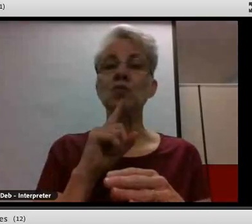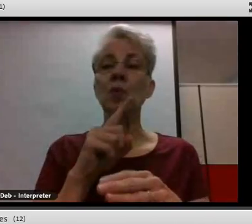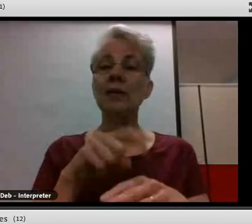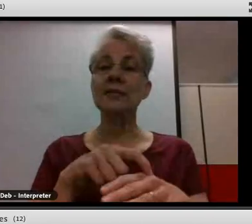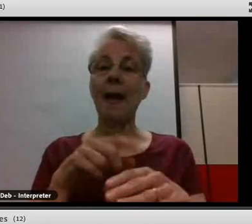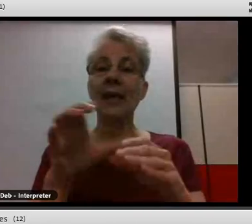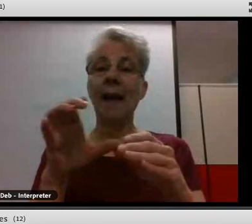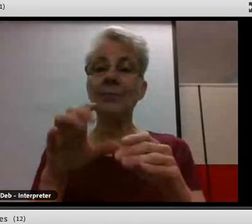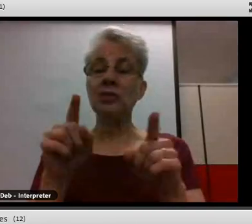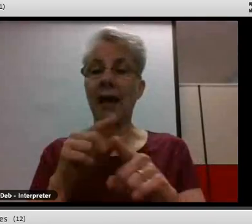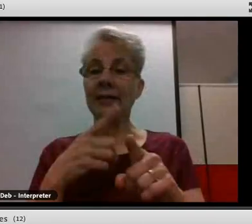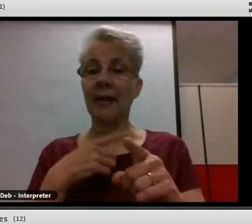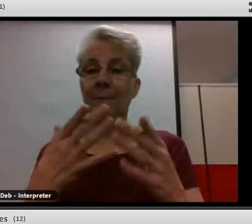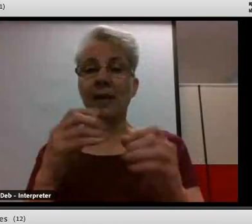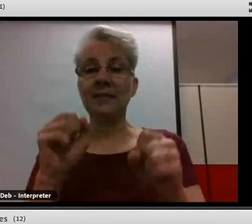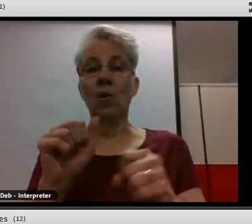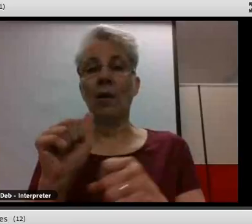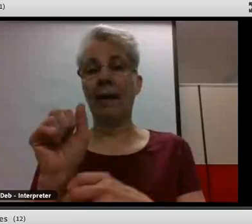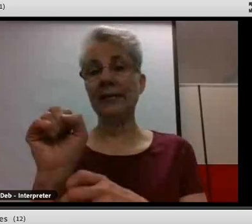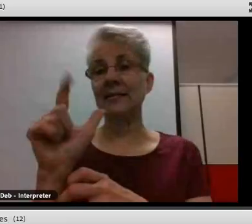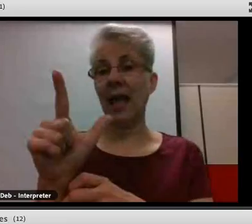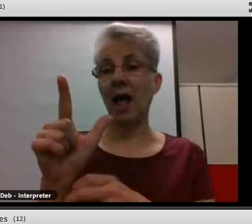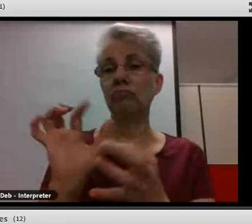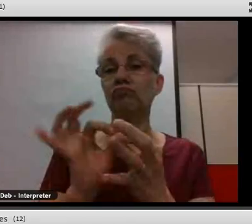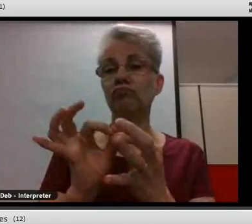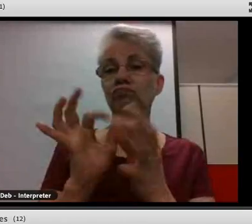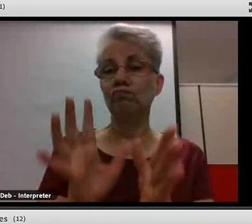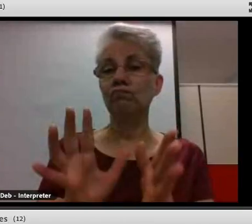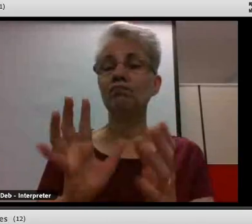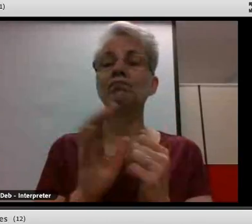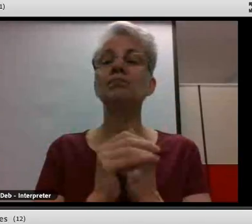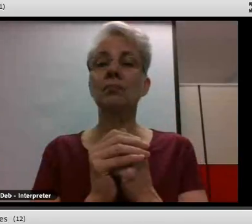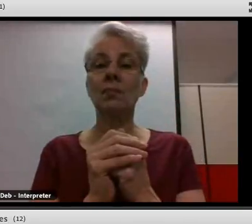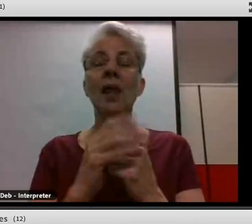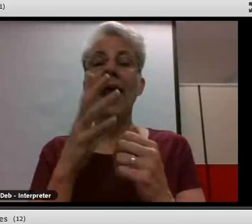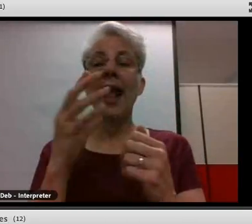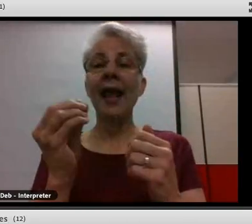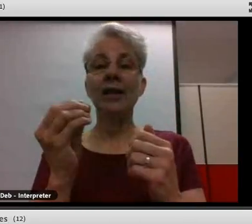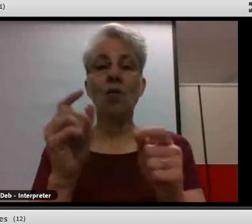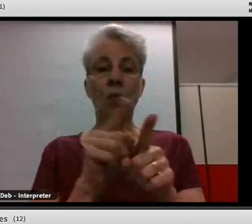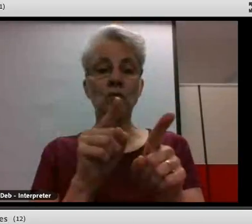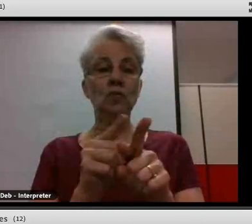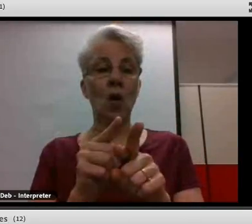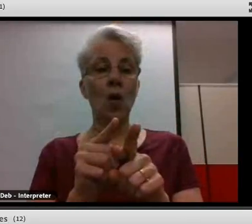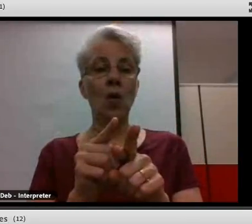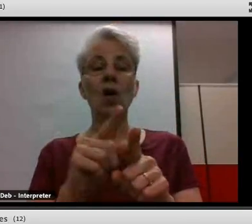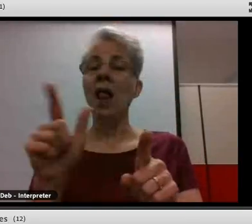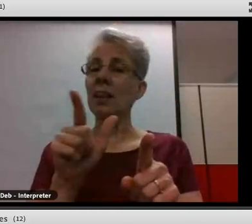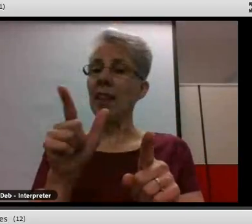you need to think about things in terms of universal design, which is design that helps all people.